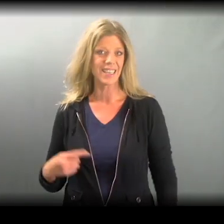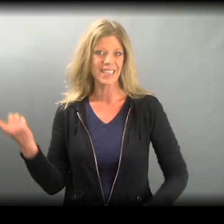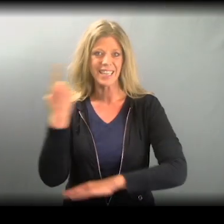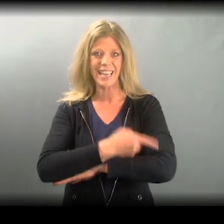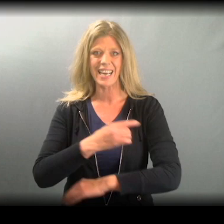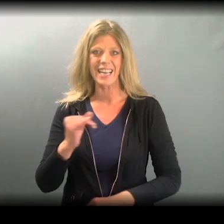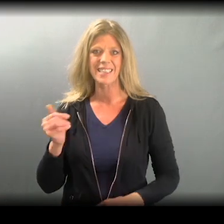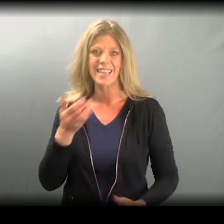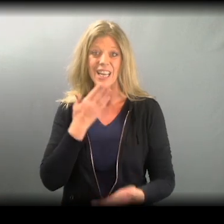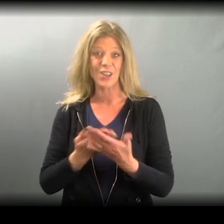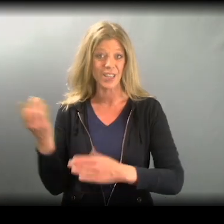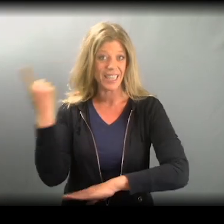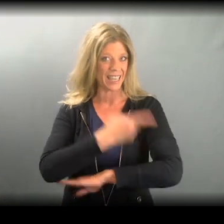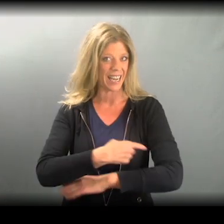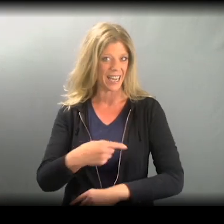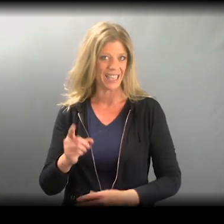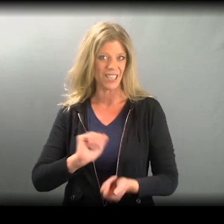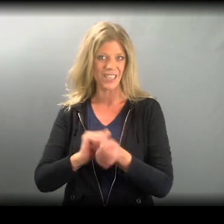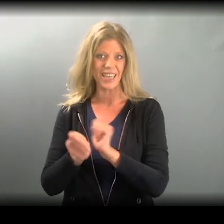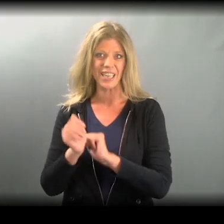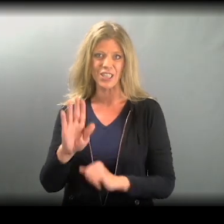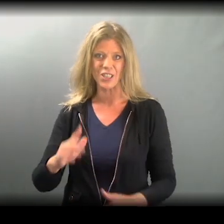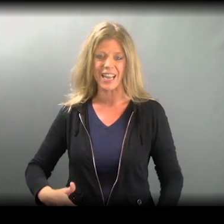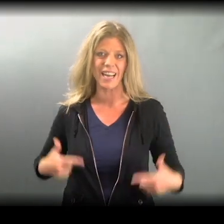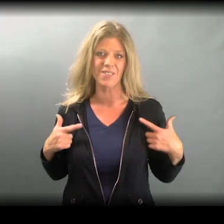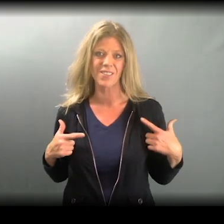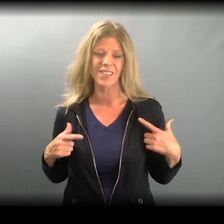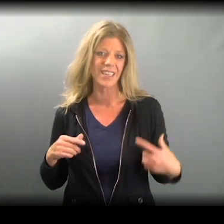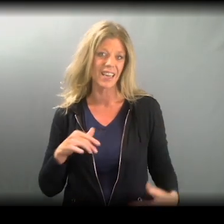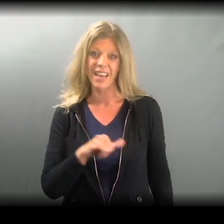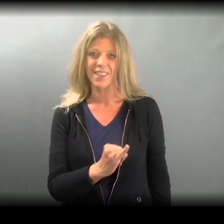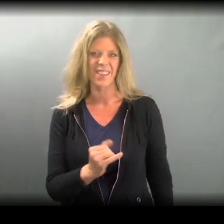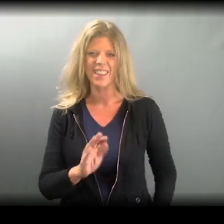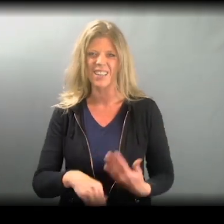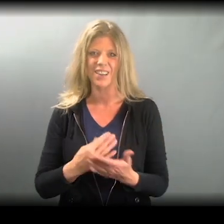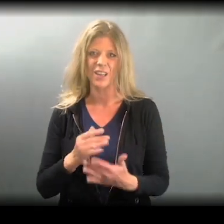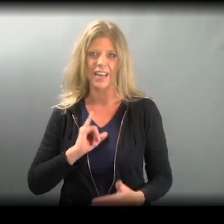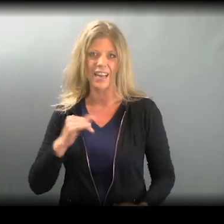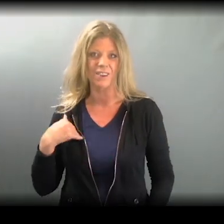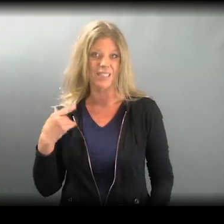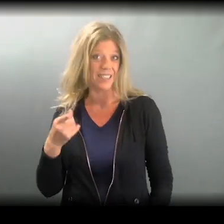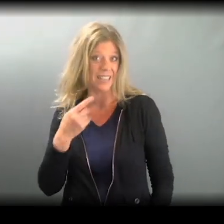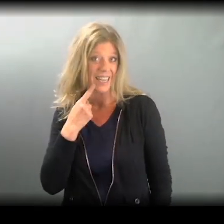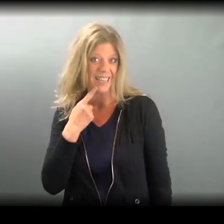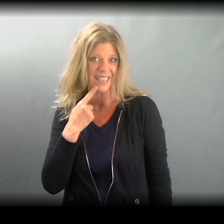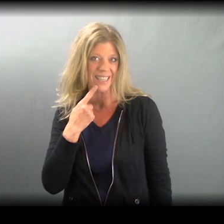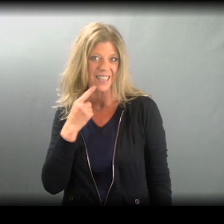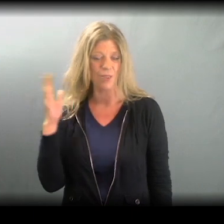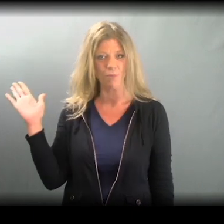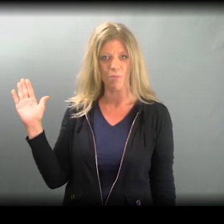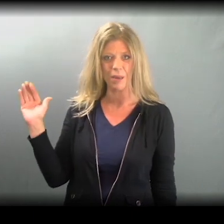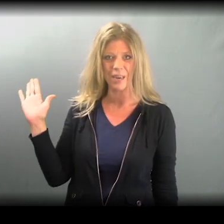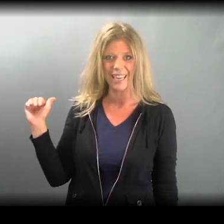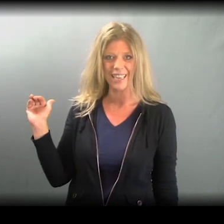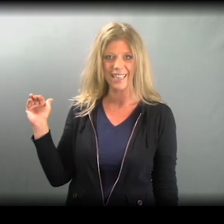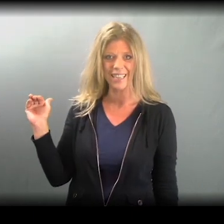Today Today is Today is a Today is a good Today is a good day Today is a good day to Today is a good day to change Today is a good day to change your Today is a good day to change your life. That's Today is a good day to change your life. That's all Today is a good day to change your life. That's all I Today is a good day to change your life. That's all I have Today is a good day to change your life. That's all I have to Today is a good day to change your life. That's all I have to say. Today is a good day to change your life. That's all I have to say. Bye-bye!